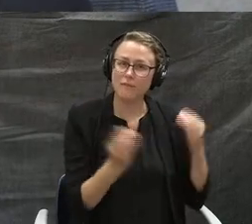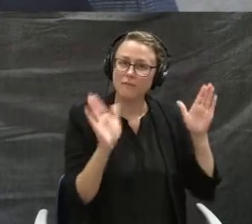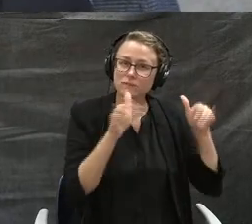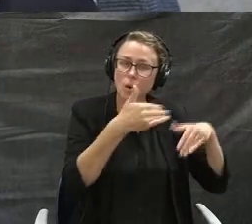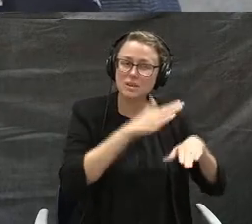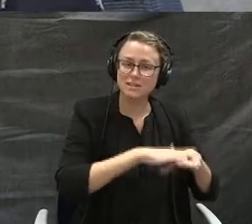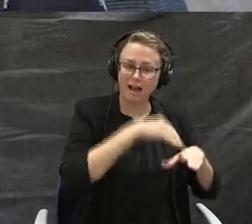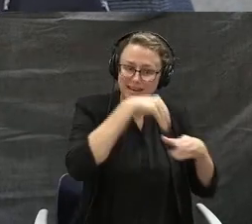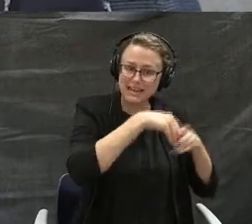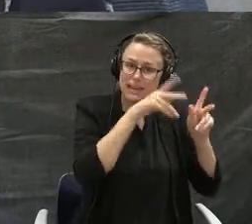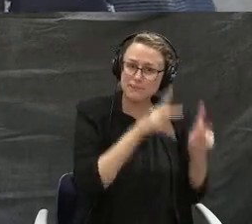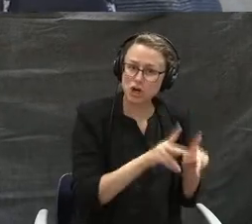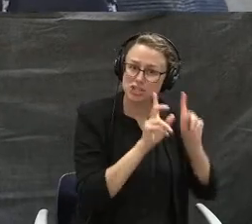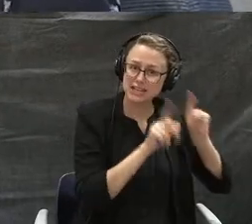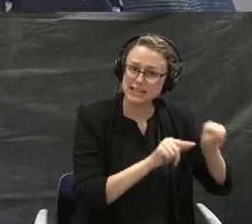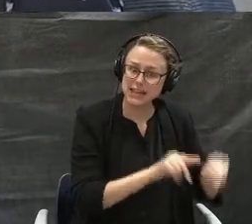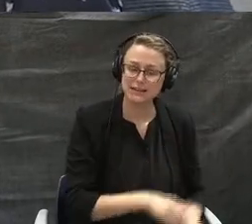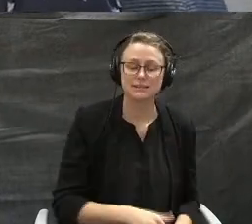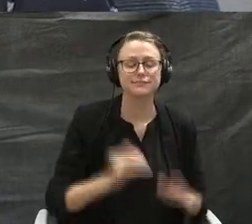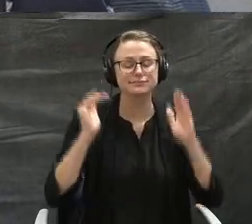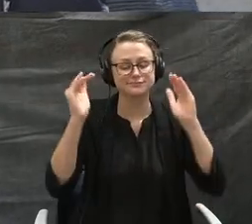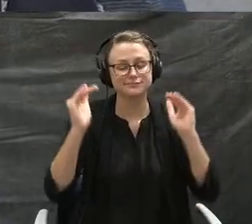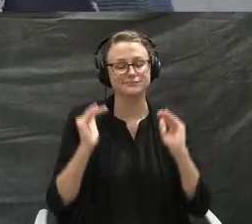A question from Caleb Brant of Deephaven.